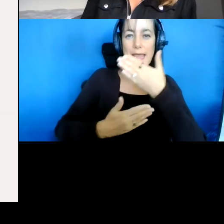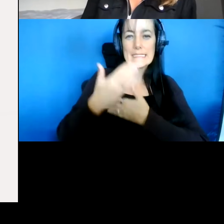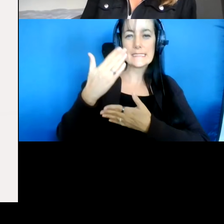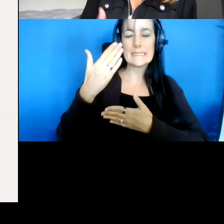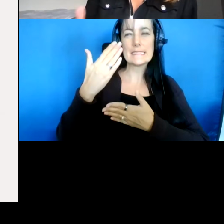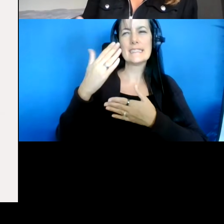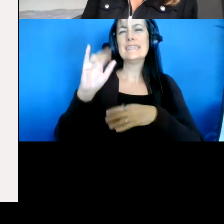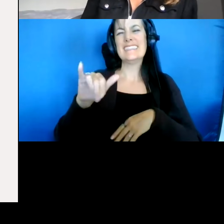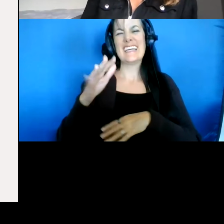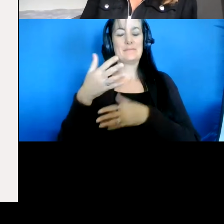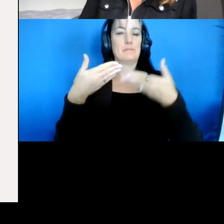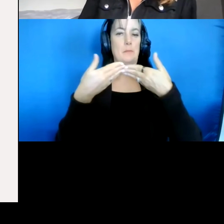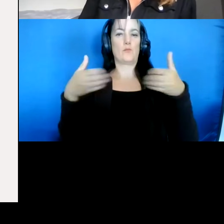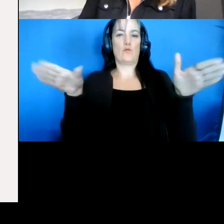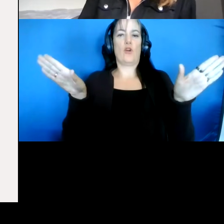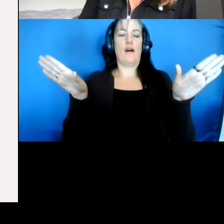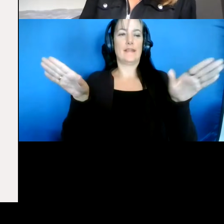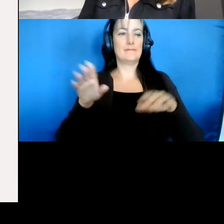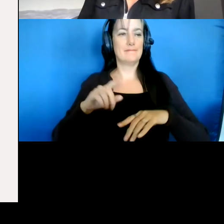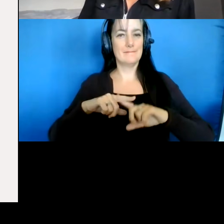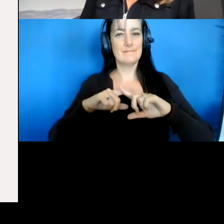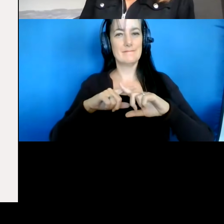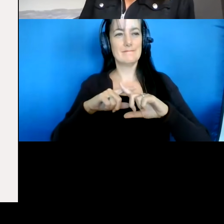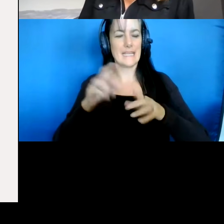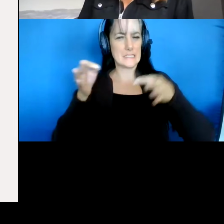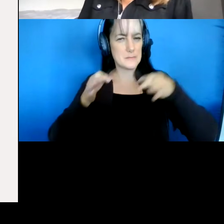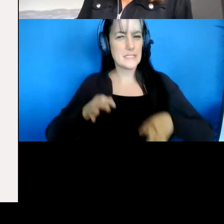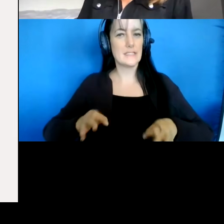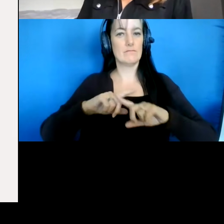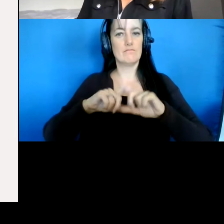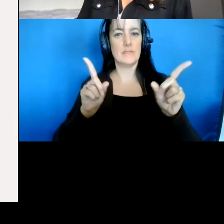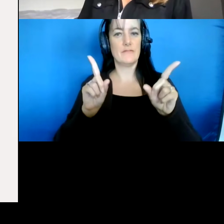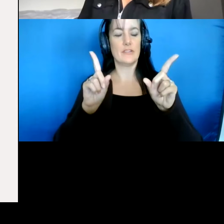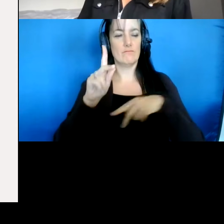sort of idea of the different types of people that even within this group, there may well